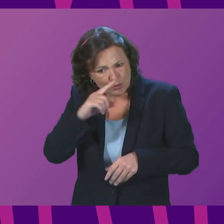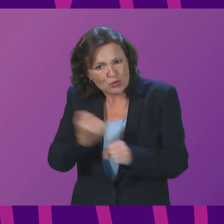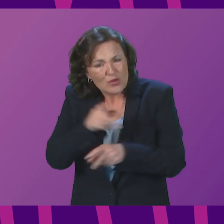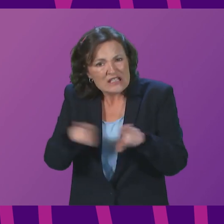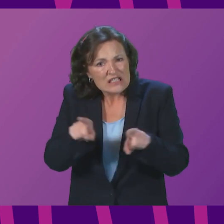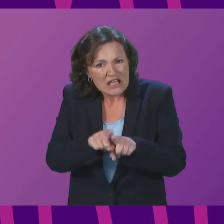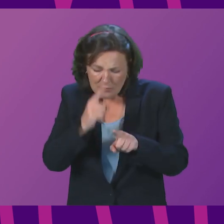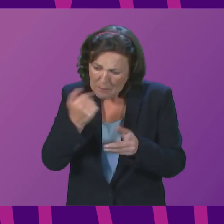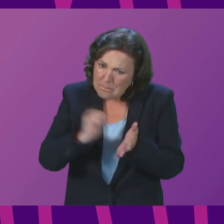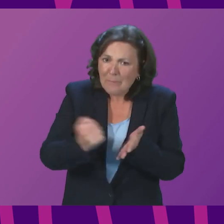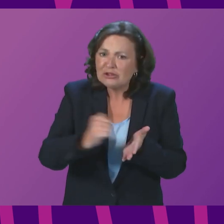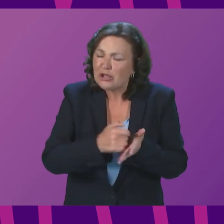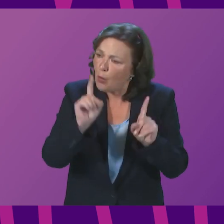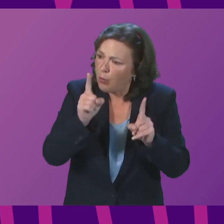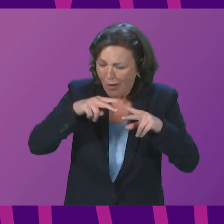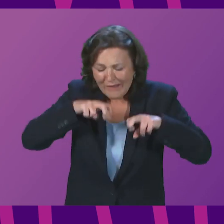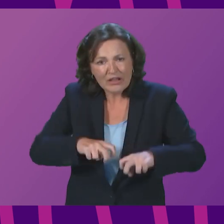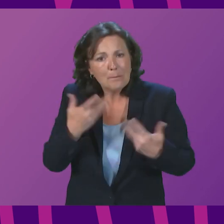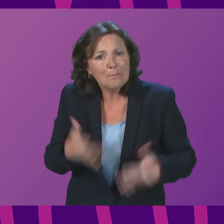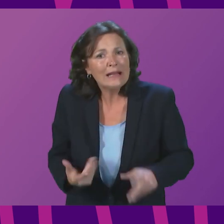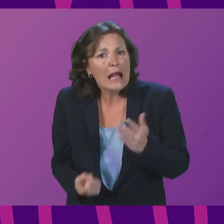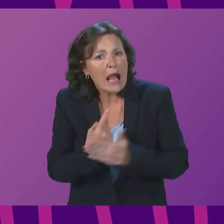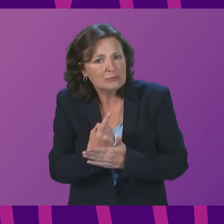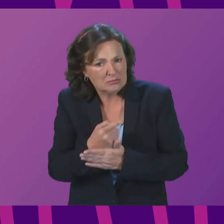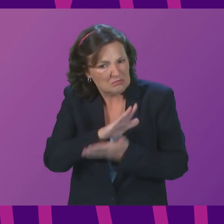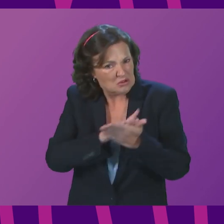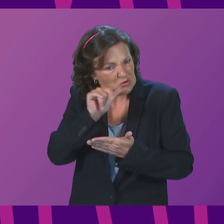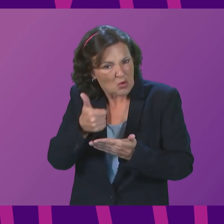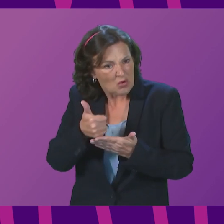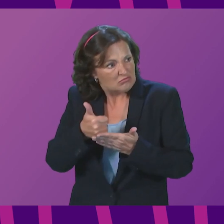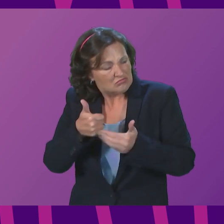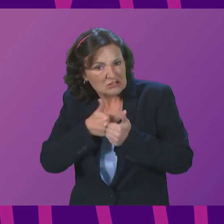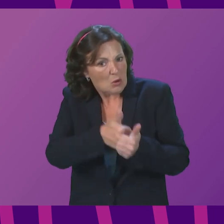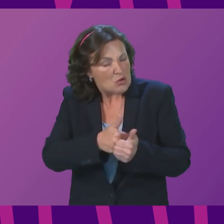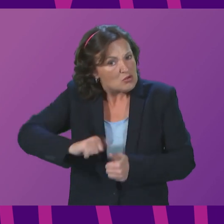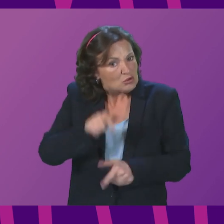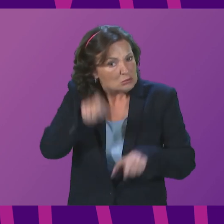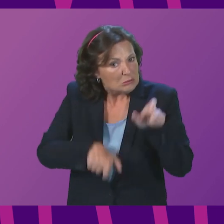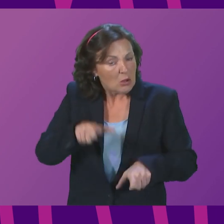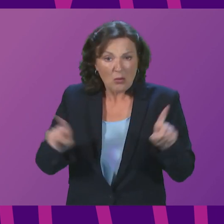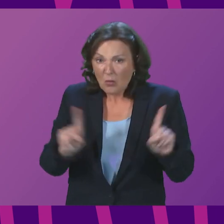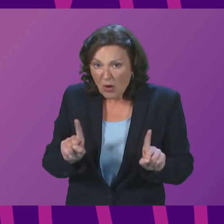I do think that people deserve transparency, and I am grateful to Anas Sarwar for raising